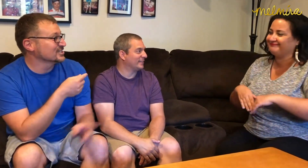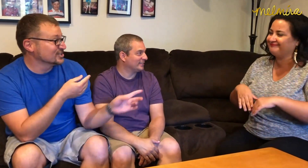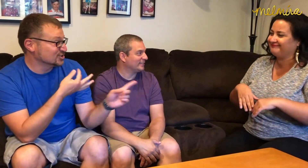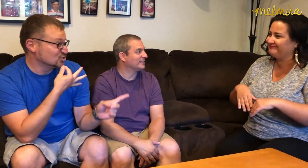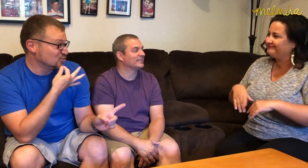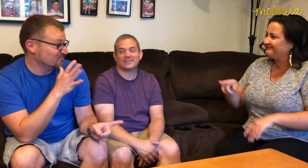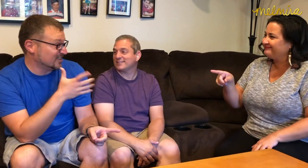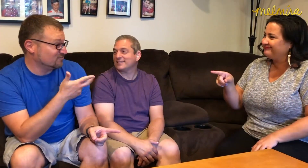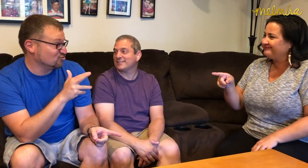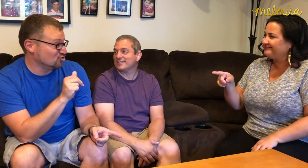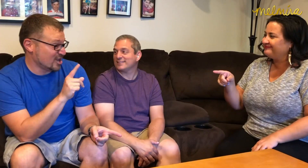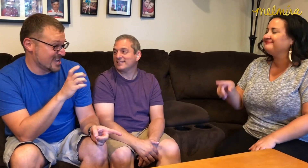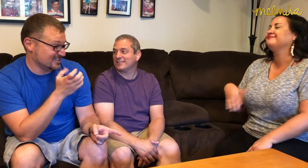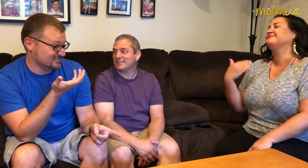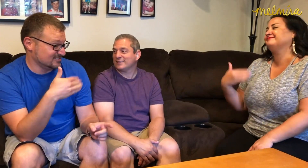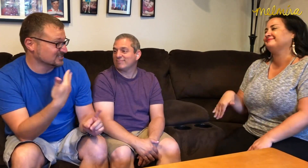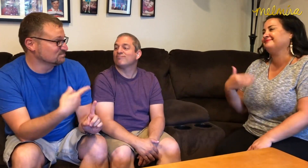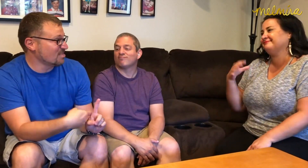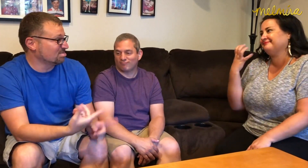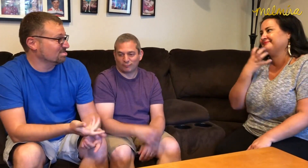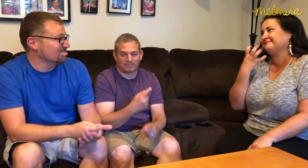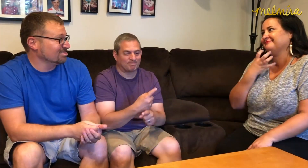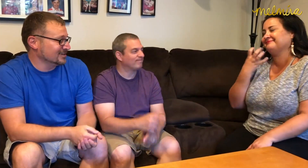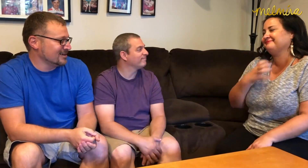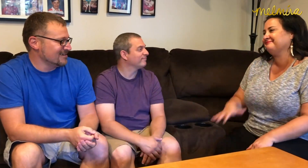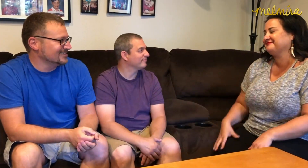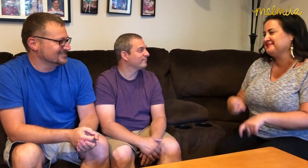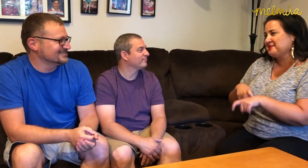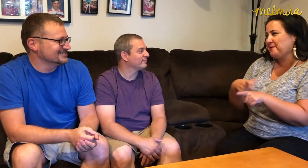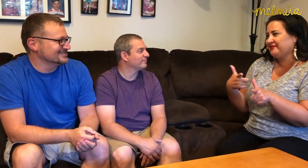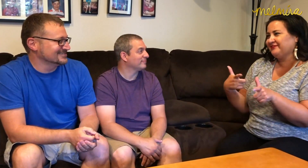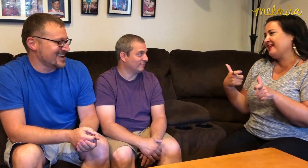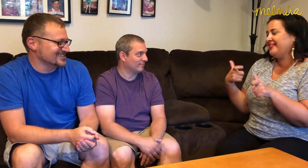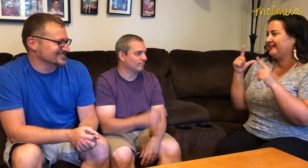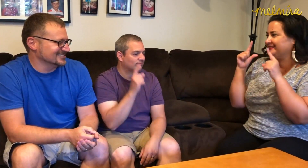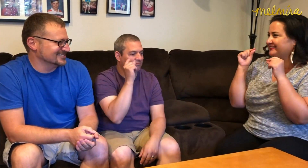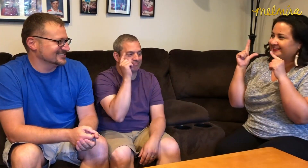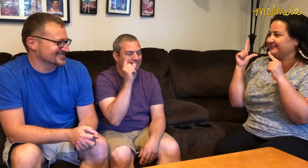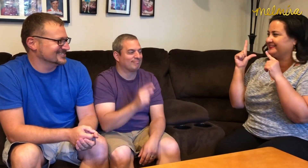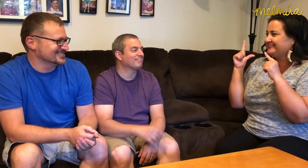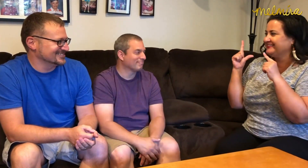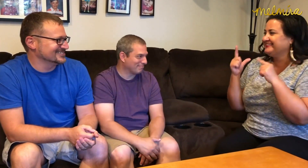They'll enter fifth grade next month. Wow! That's right. Time went by too fast.